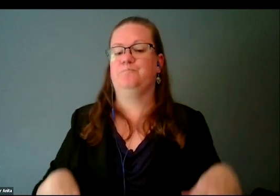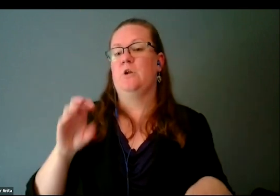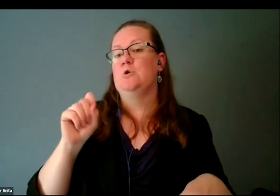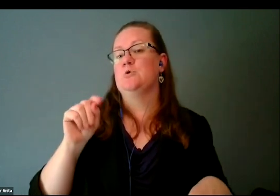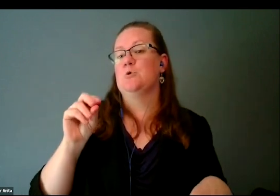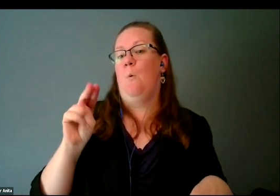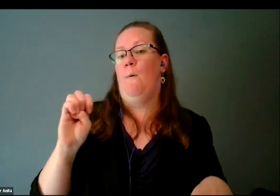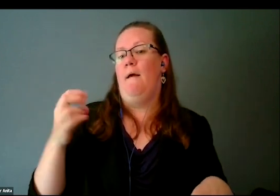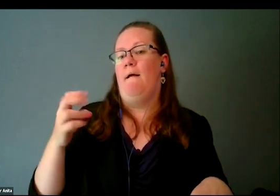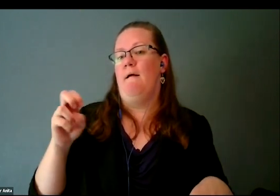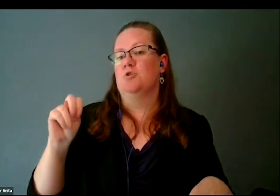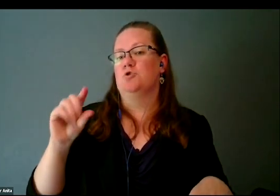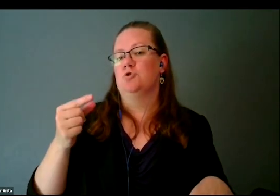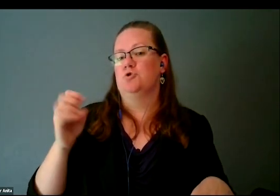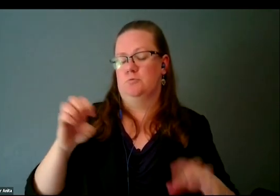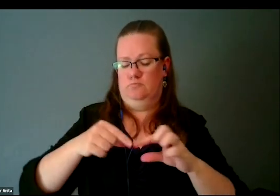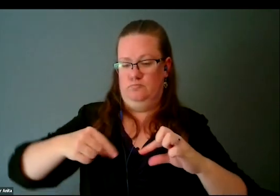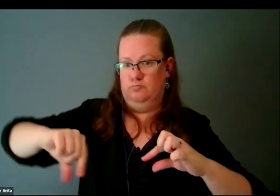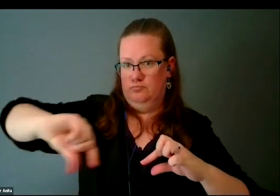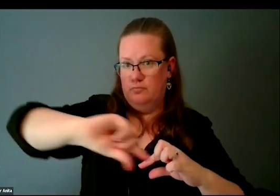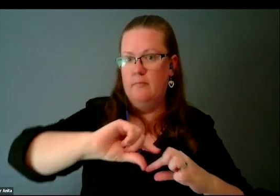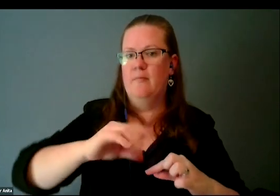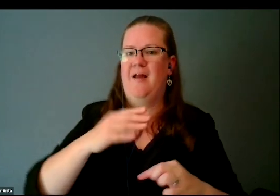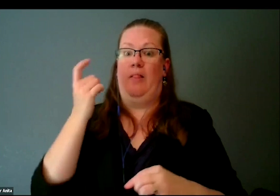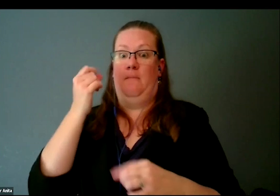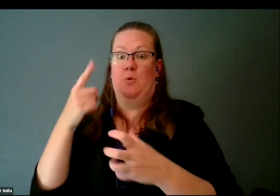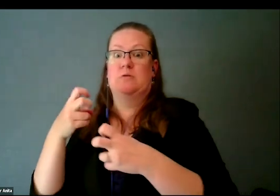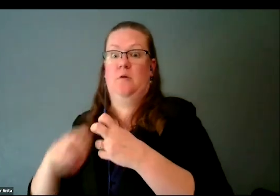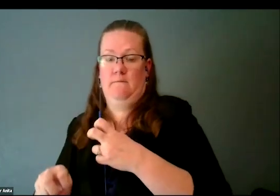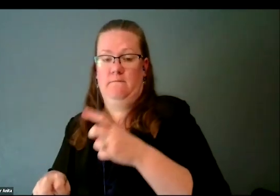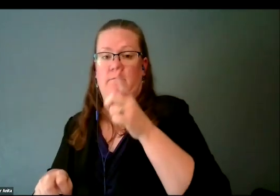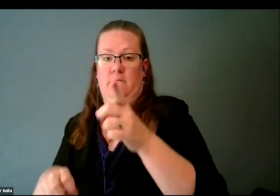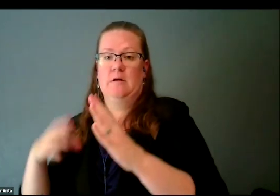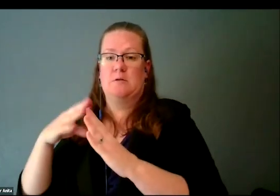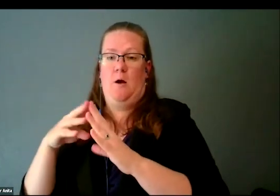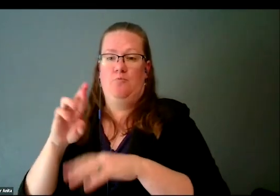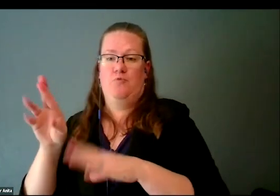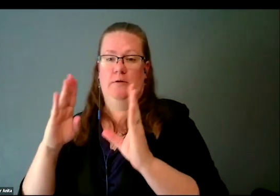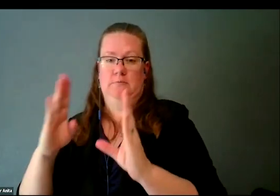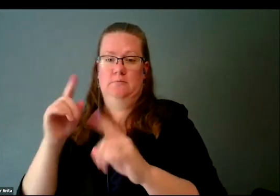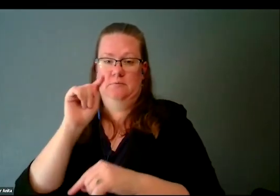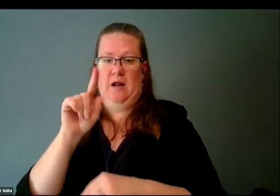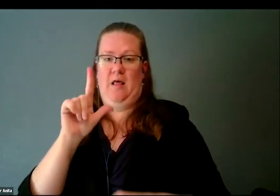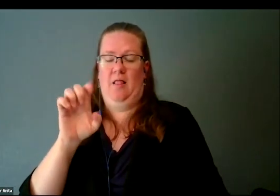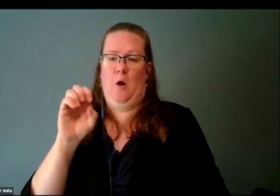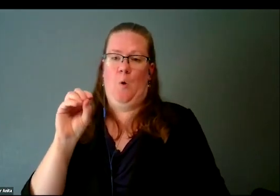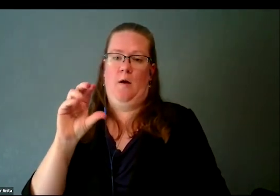and then the most difficult one for the student to interpret was, in the top right corner of this slide, Laocoön and His Sons.